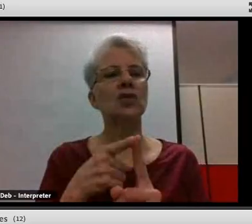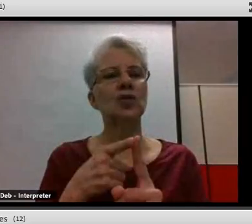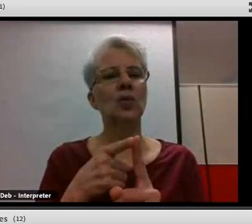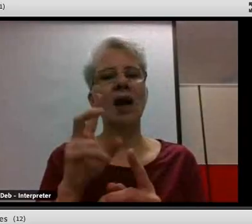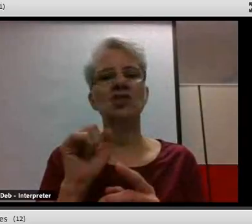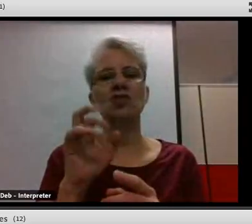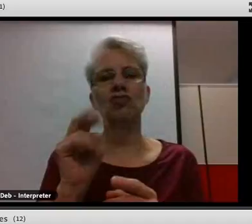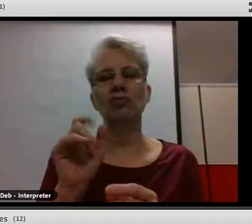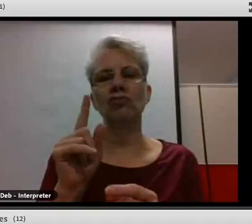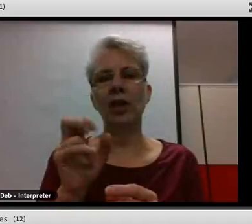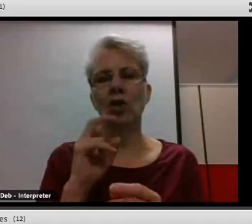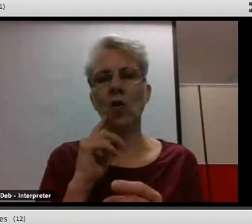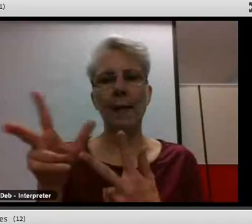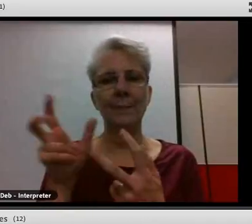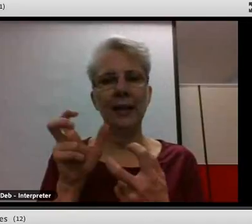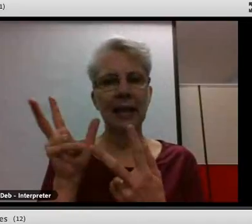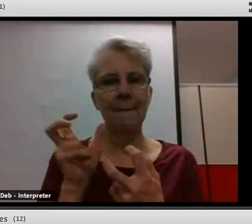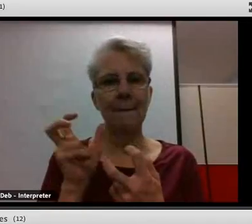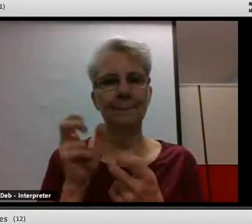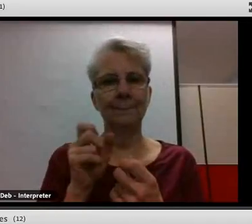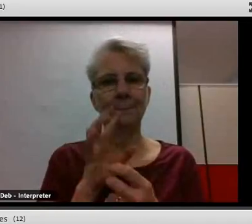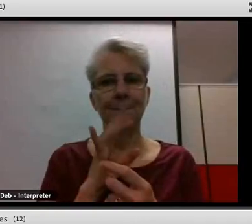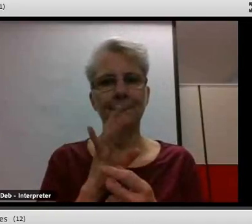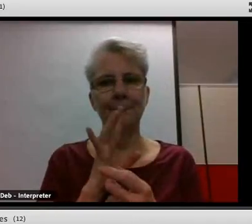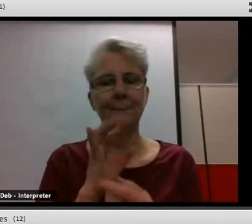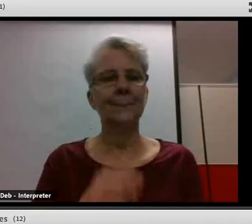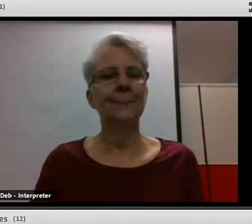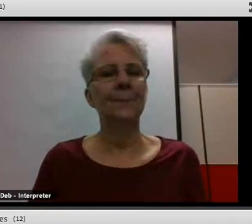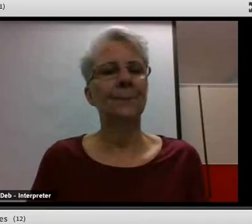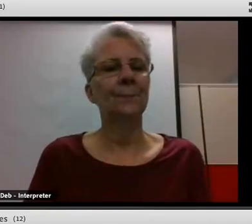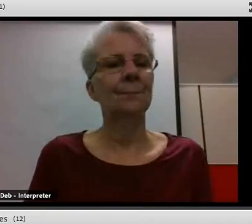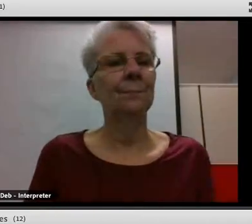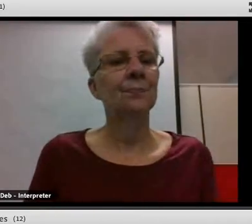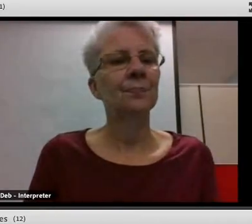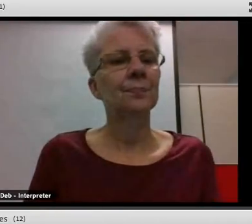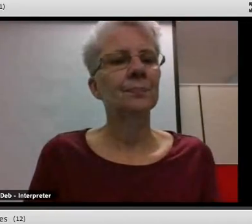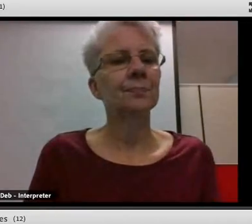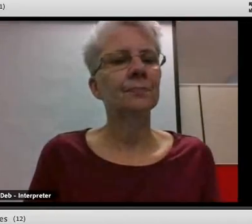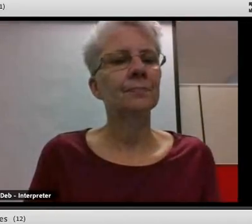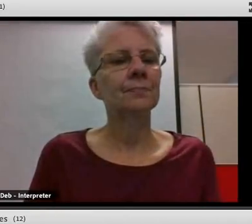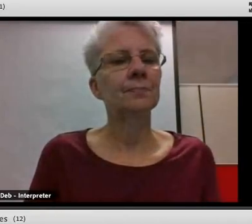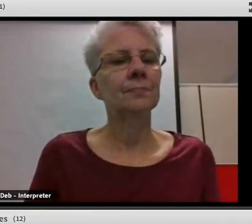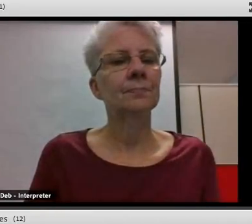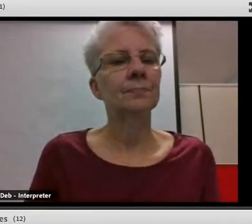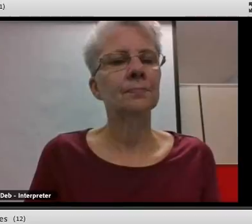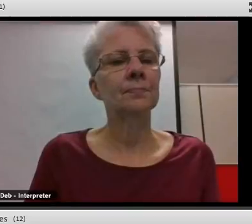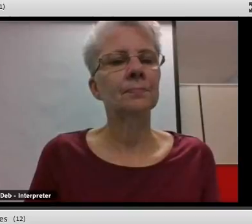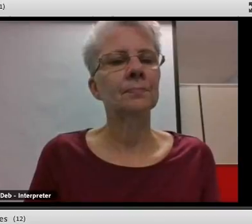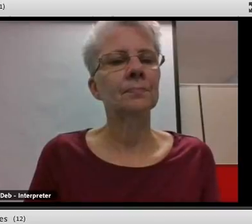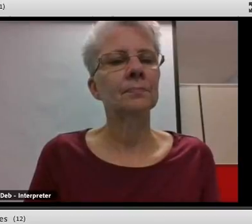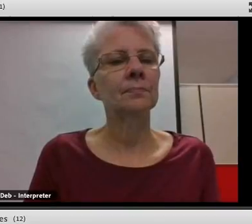I mean these are in the last three years, the computer was inaccessible to blind students